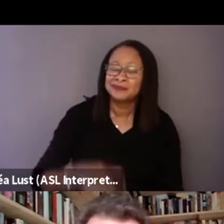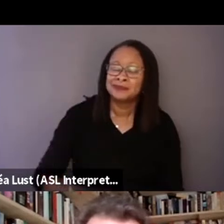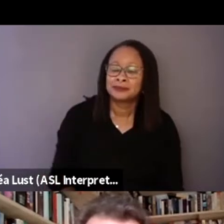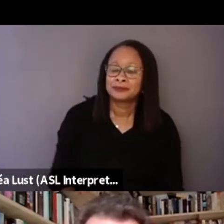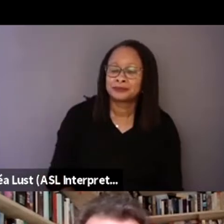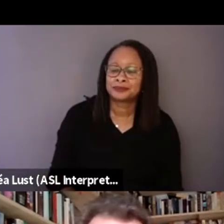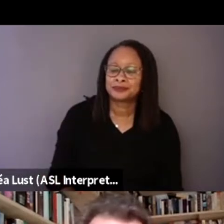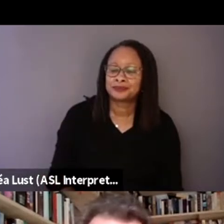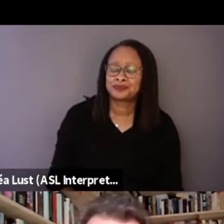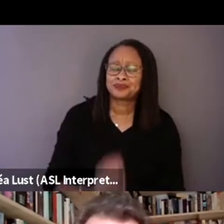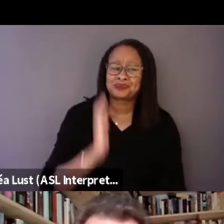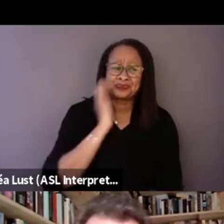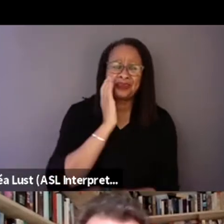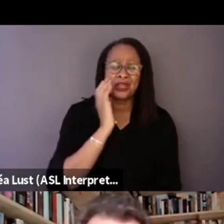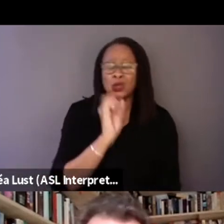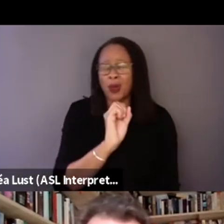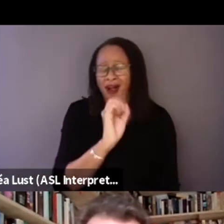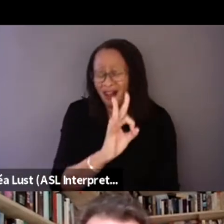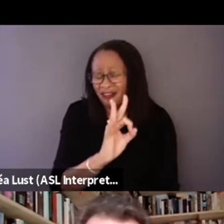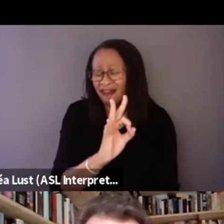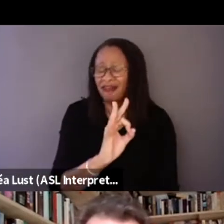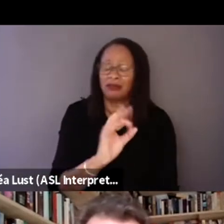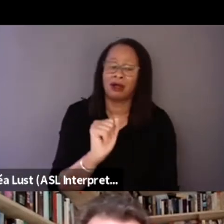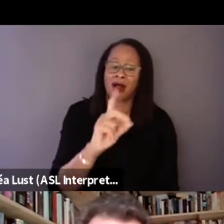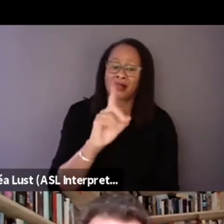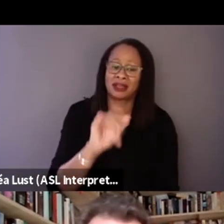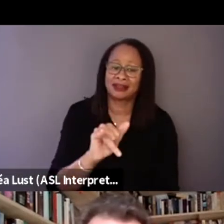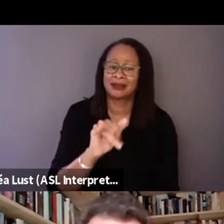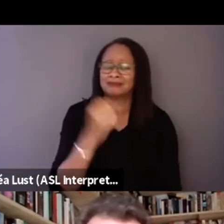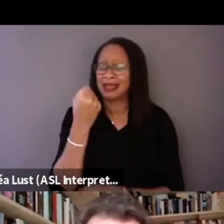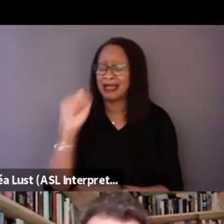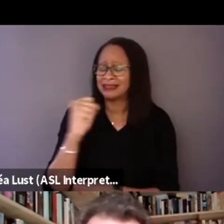I knew of him in sort of activist circles